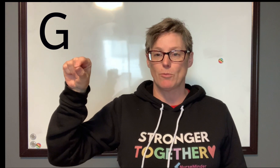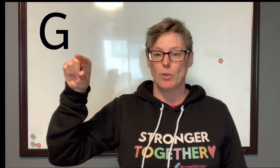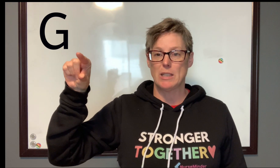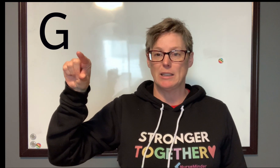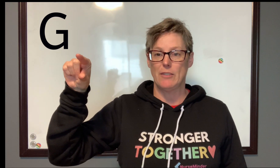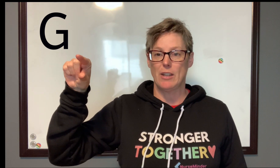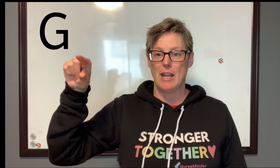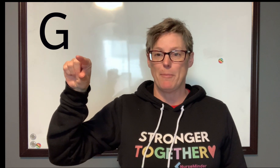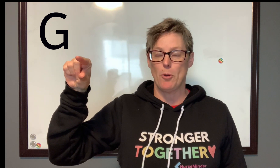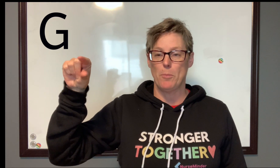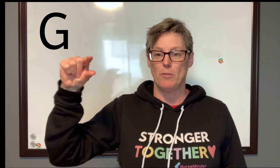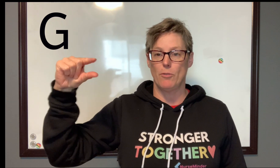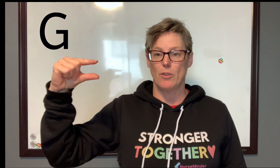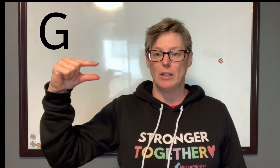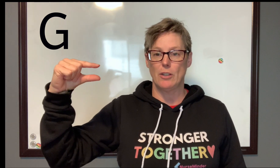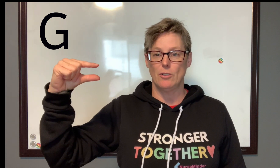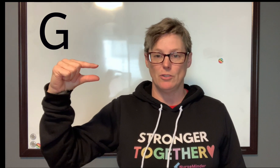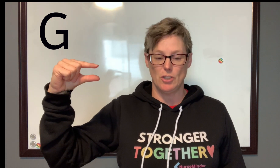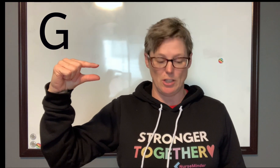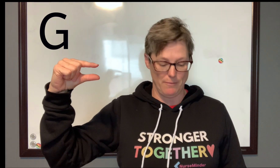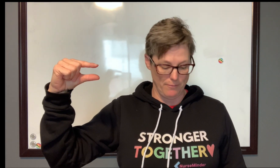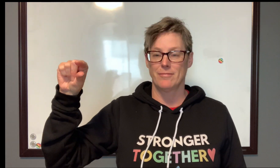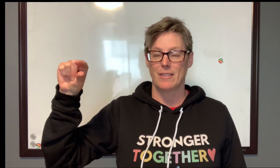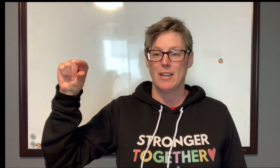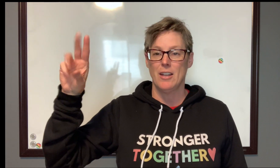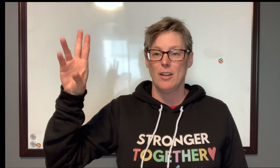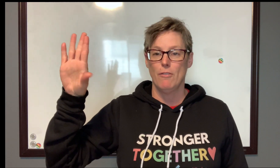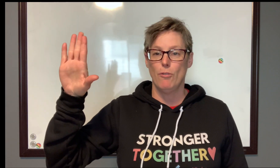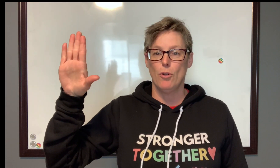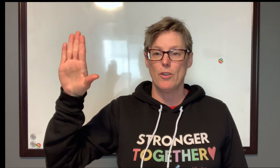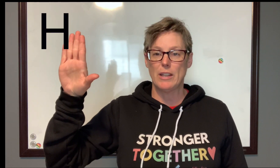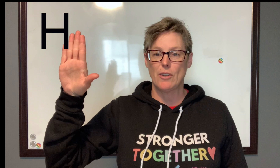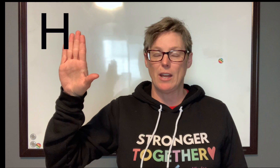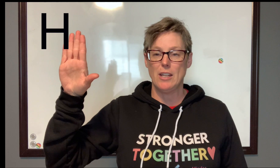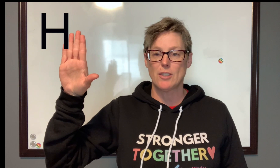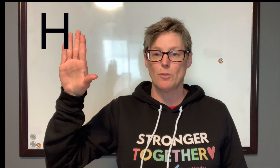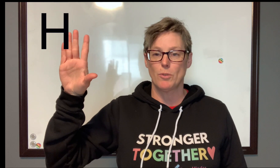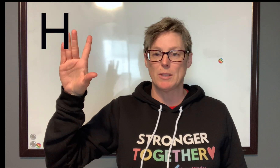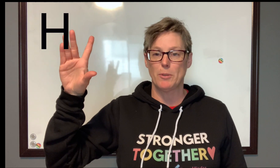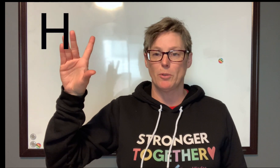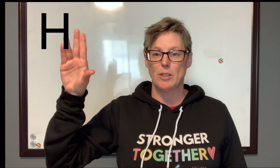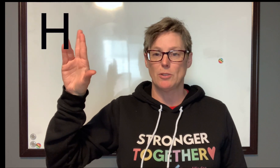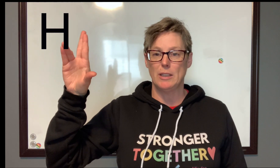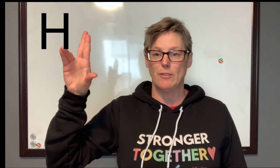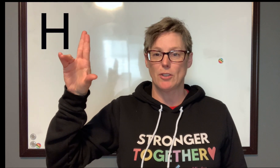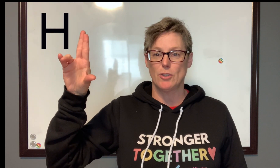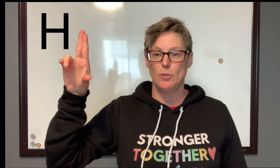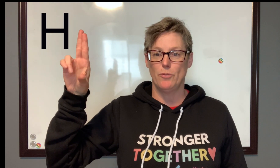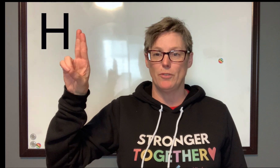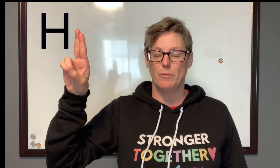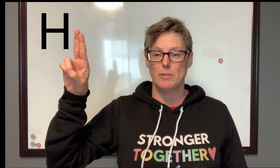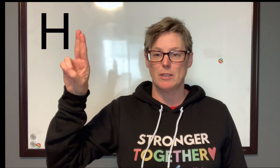going to leave a gap open for the letter g for the letter h we're simply going to